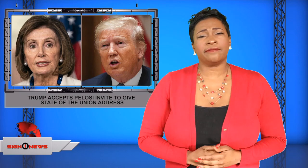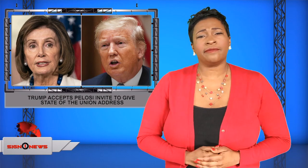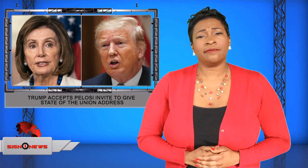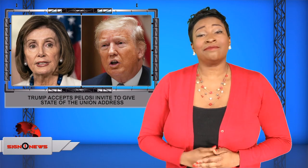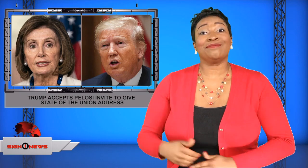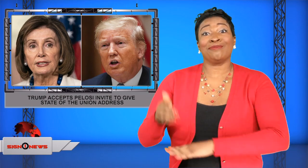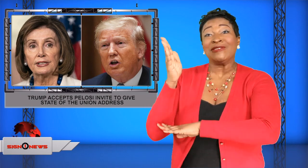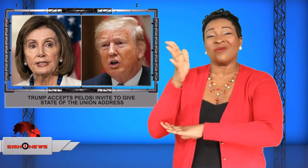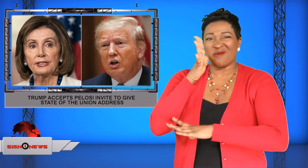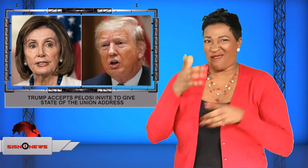Constitution."